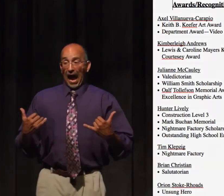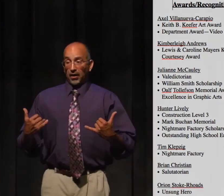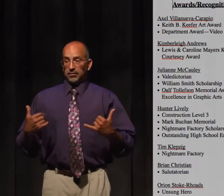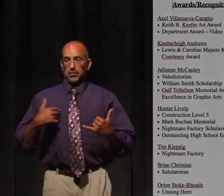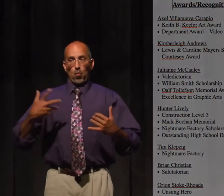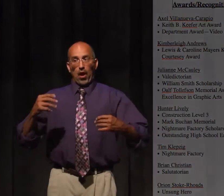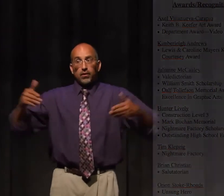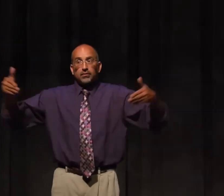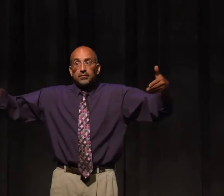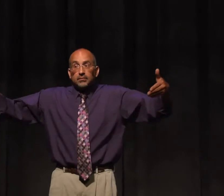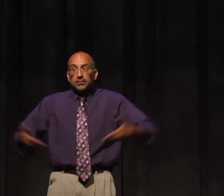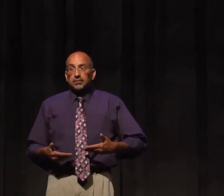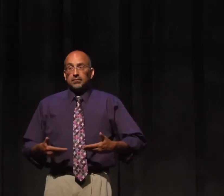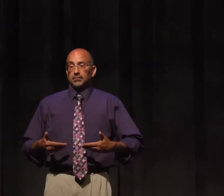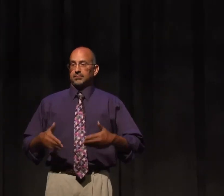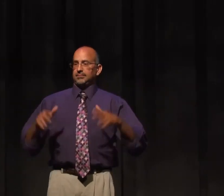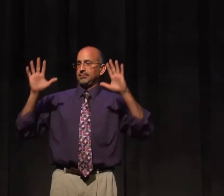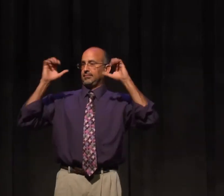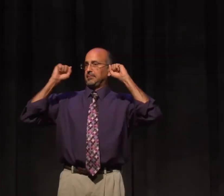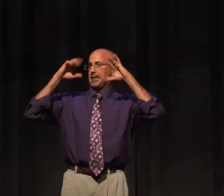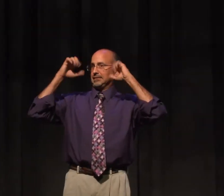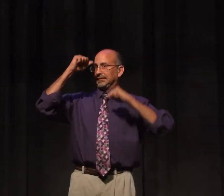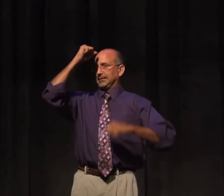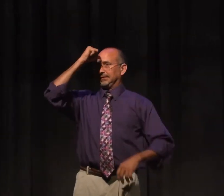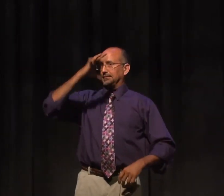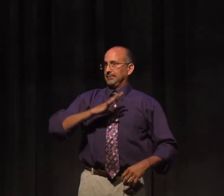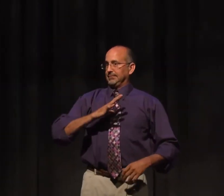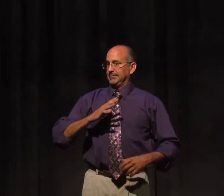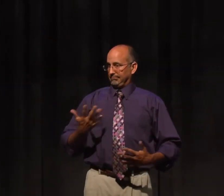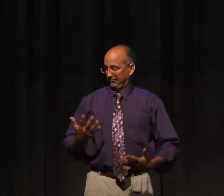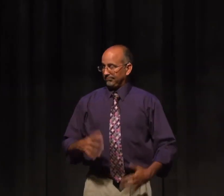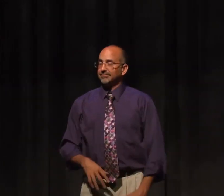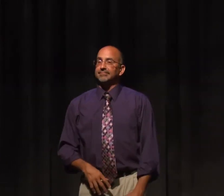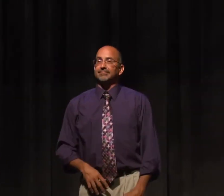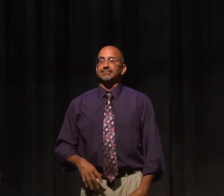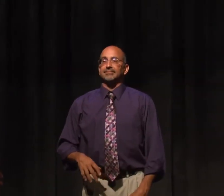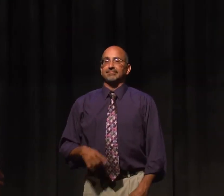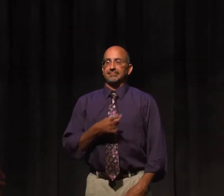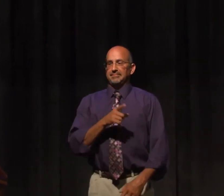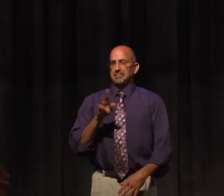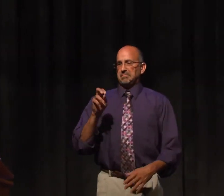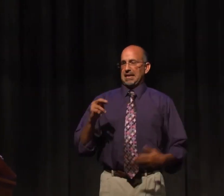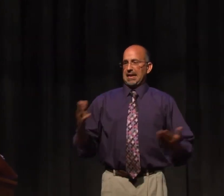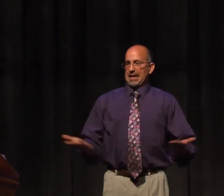Now we'd like to welcome an amazing man.